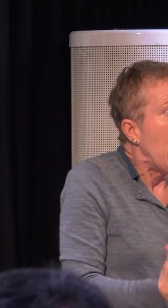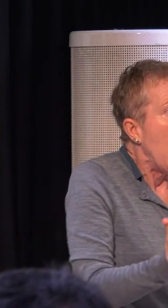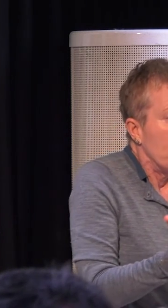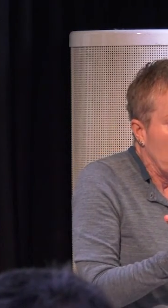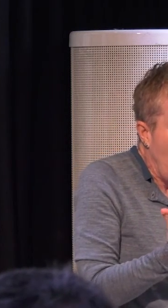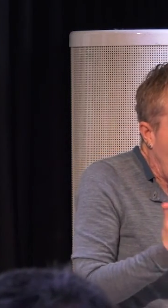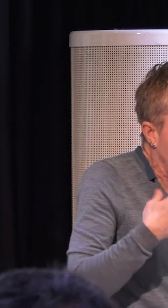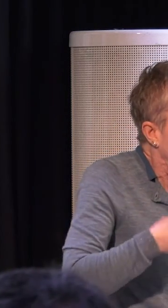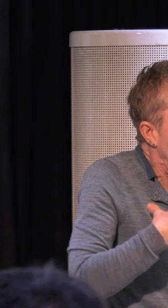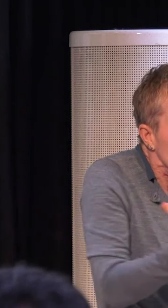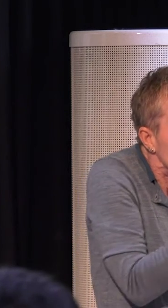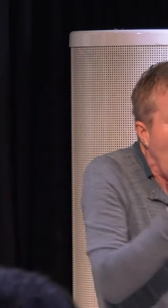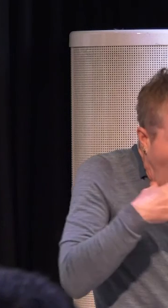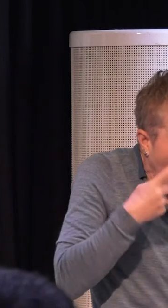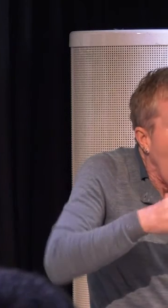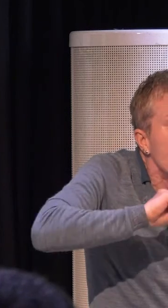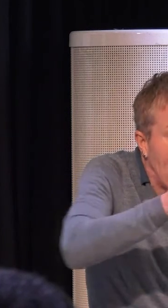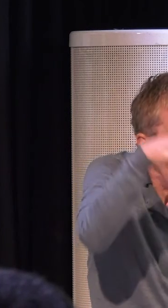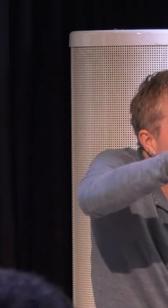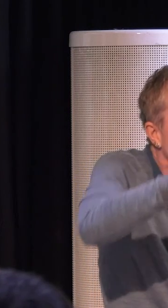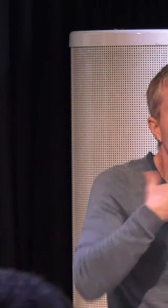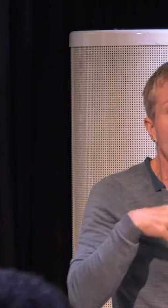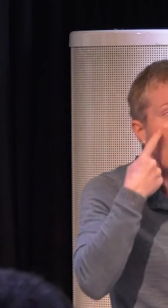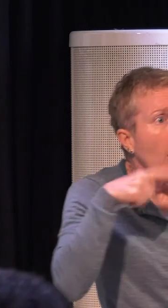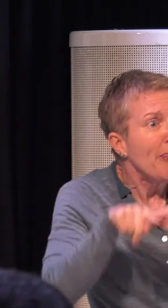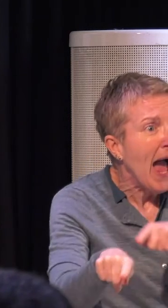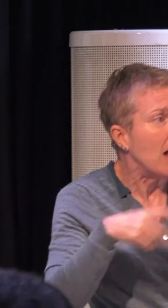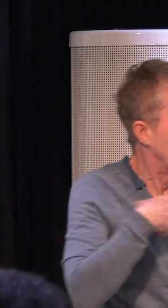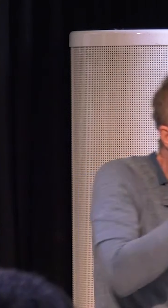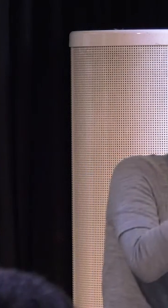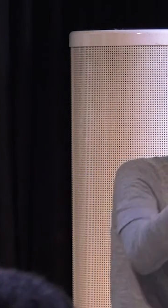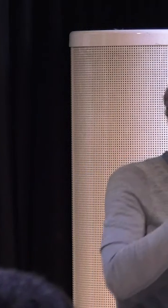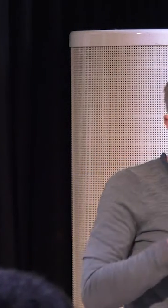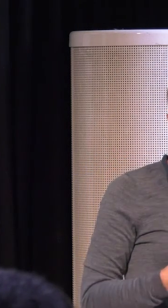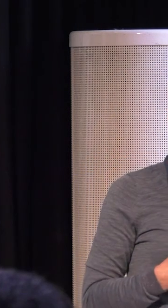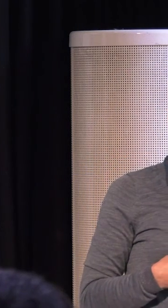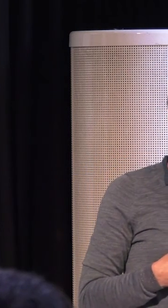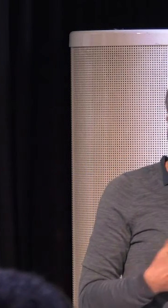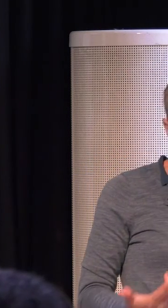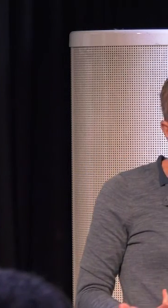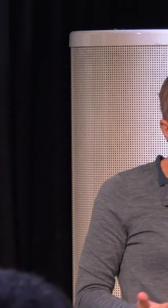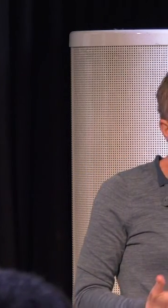Look what I've just made, Clare. Can we try this? Can we do that?" And it's things that we wouldn't have necessarily put in those lessons